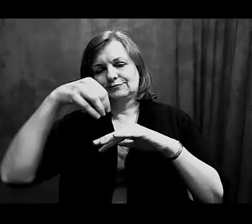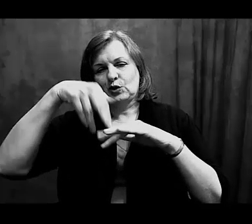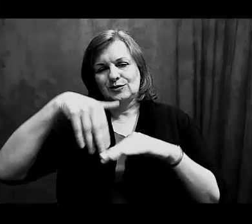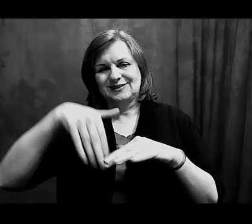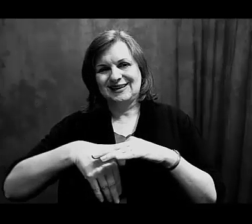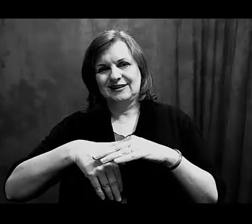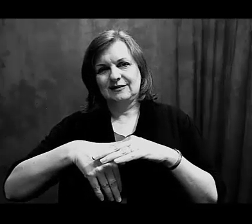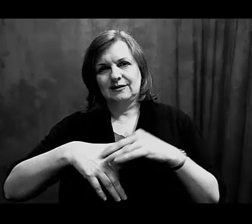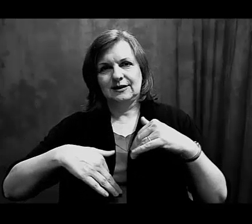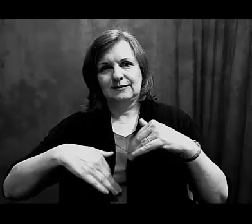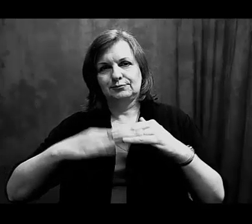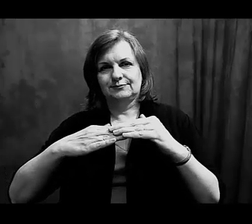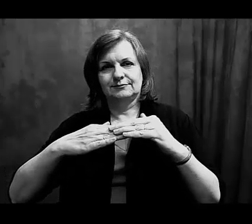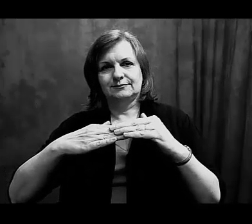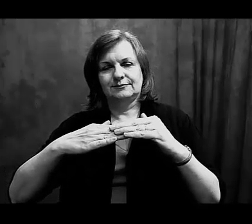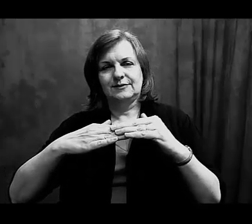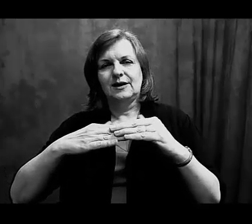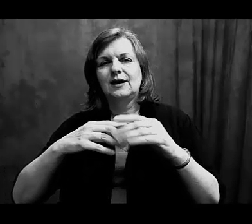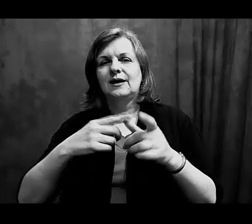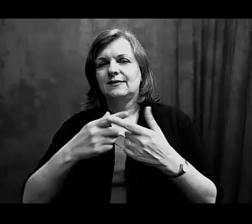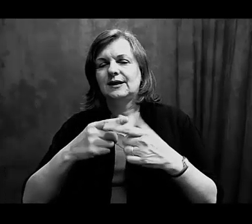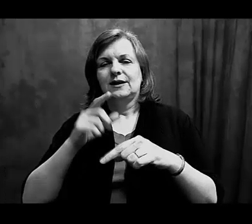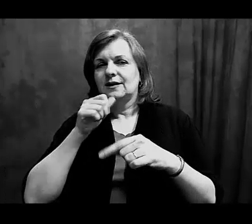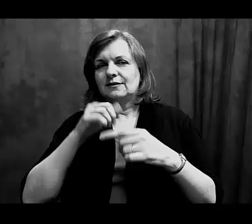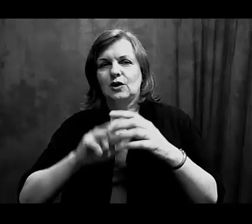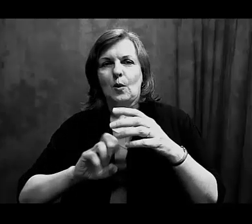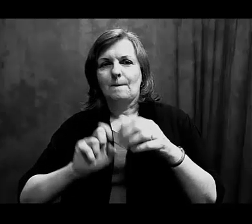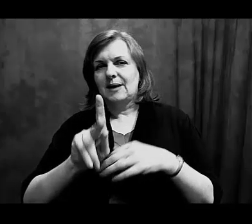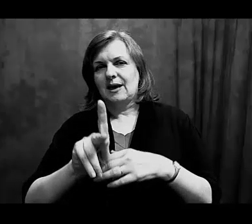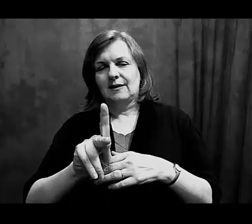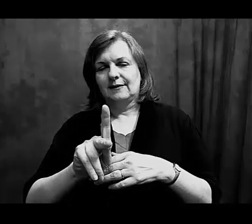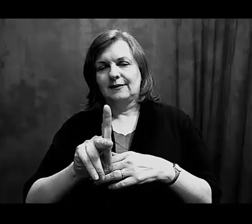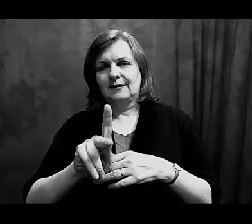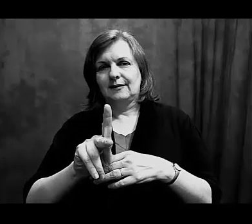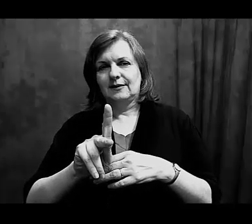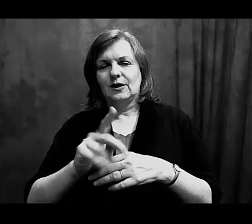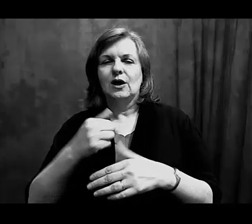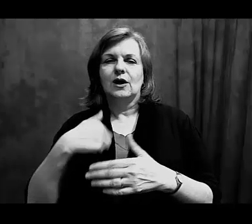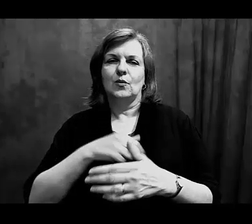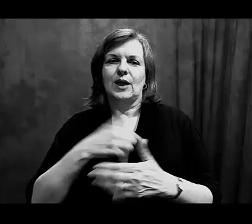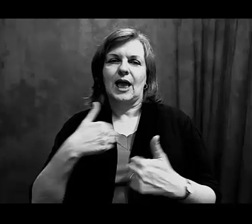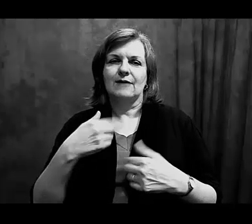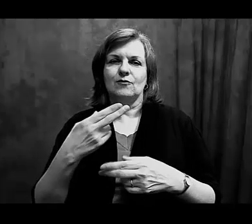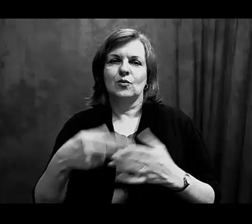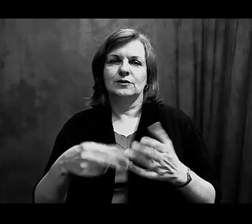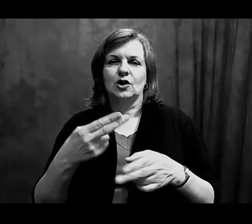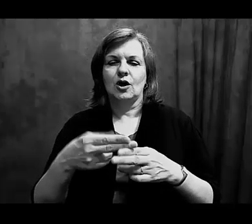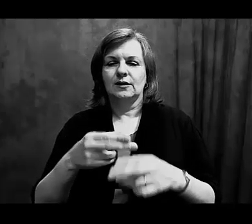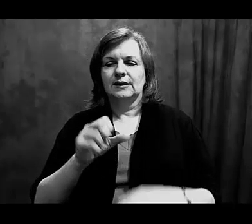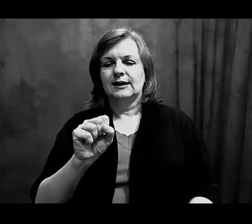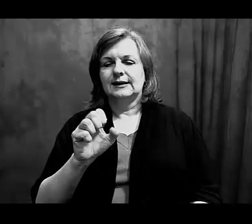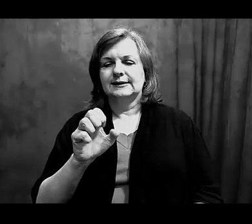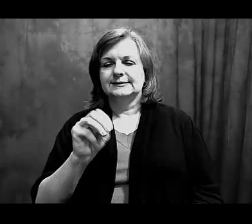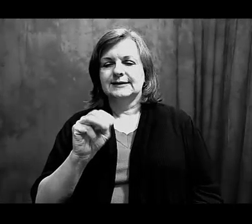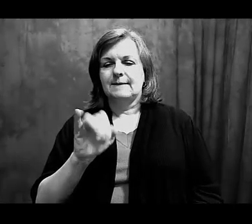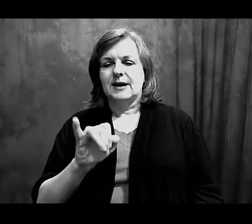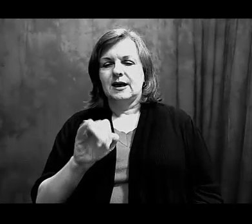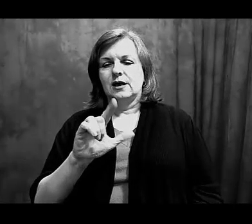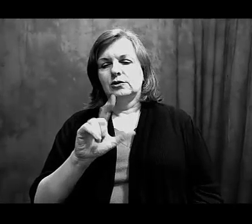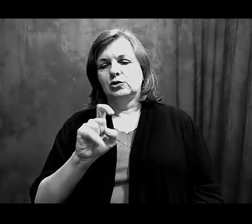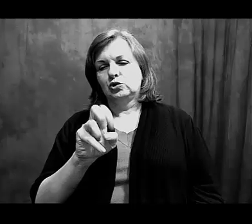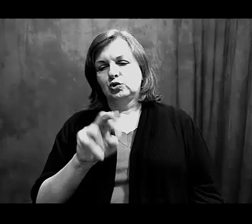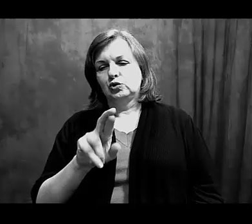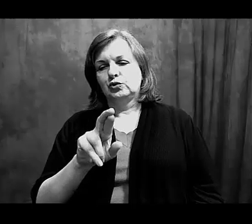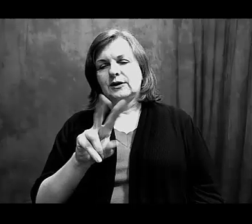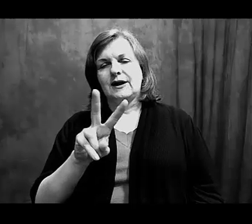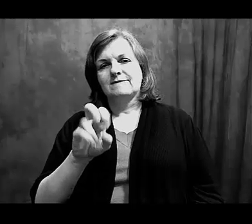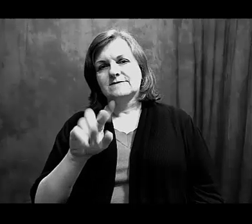way valves that are only going to allow blood to go in that forward direction as we talked about in the direction that we outlined